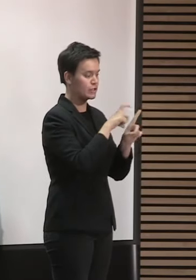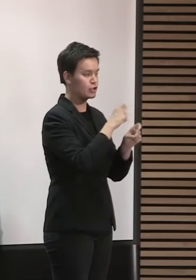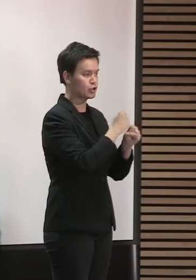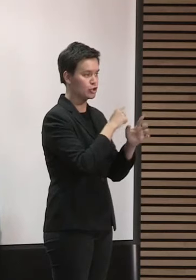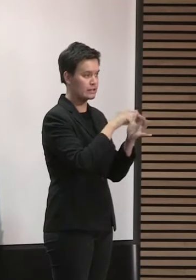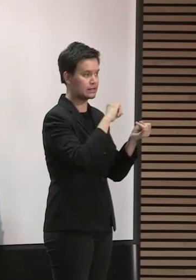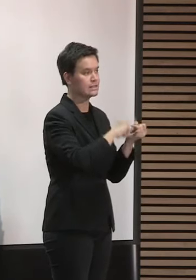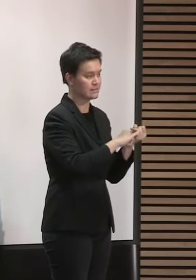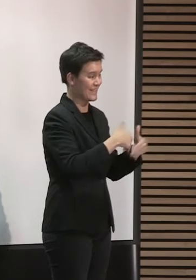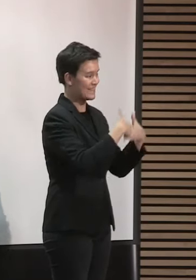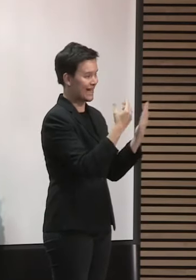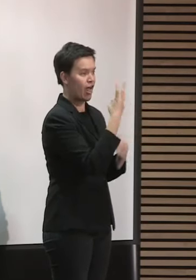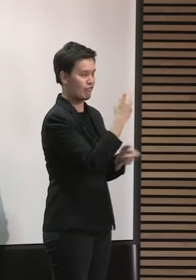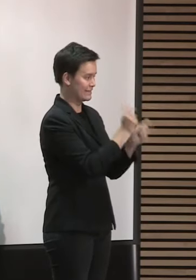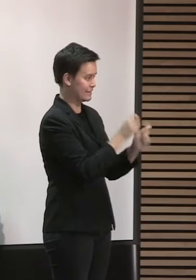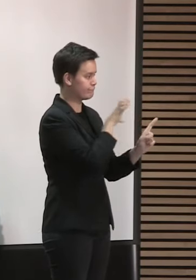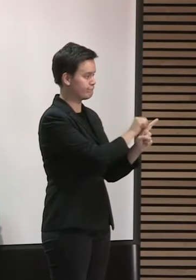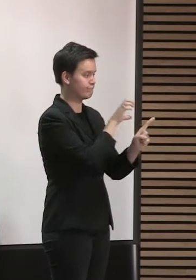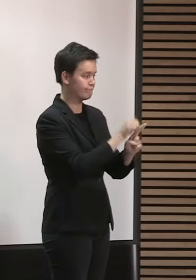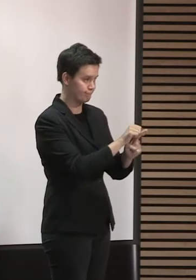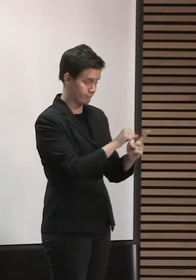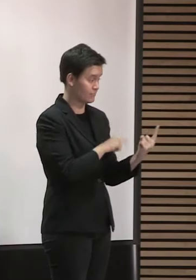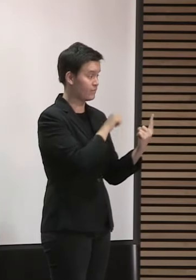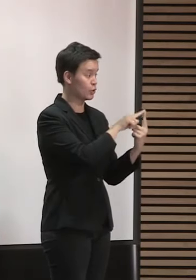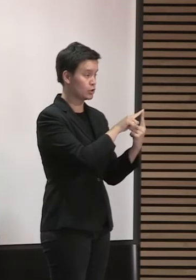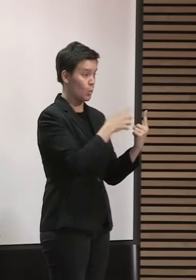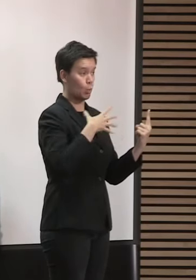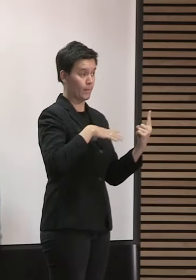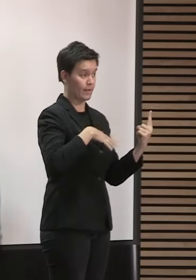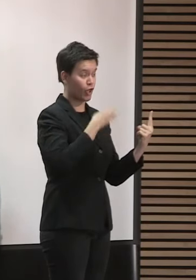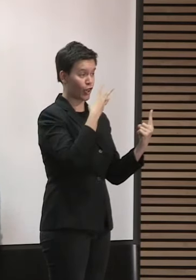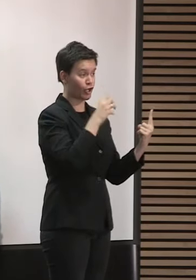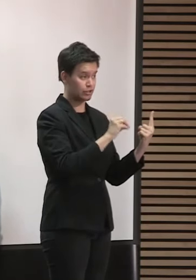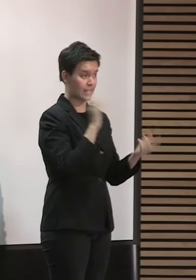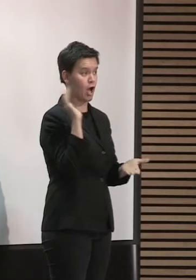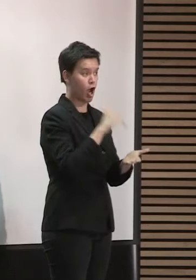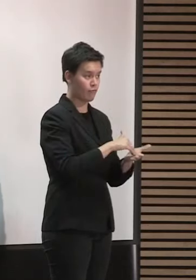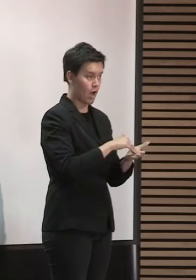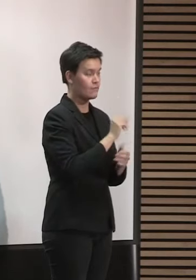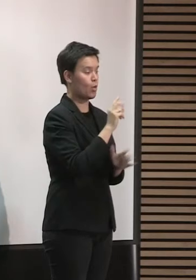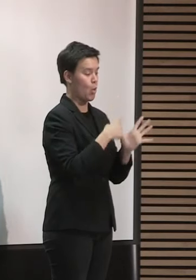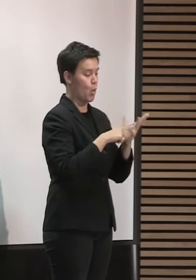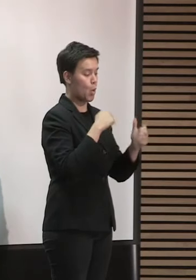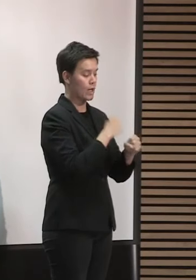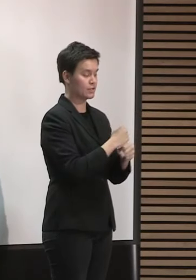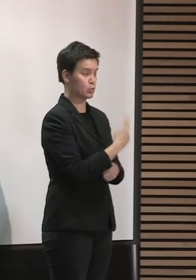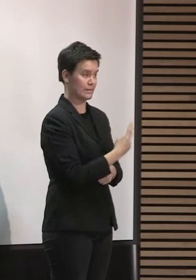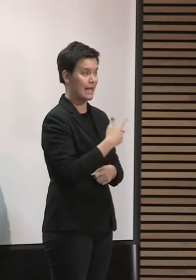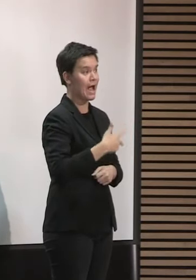the end of this week, as to who will need to be tested on an ongoing basis and how frequently they were be